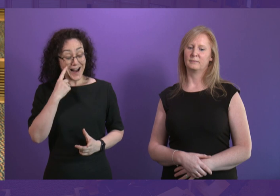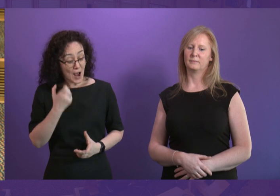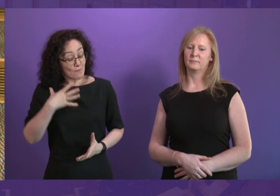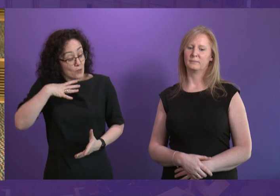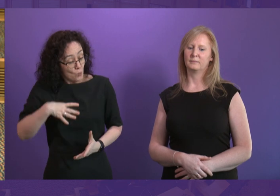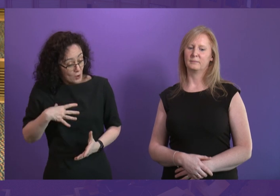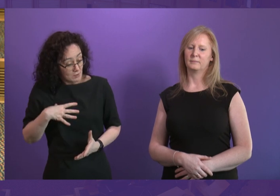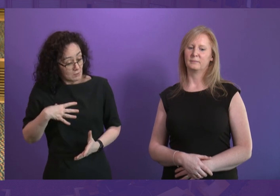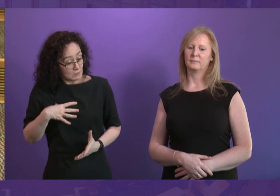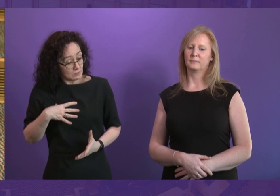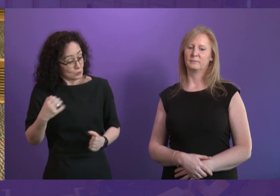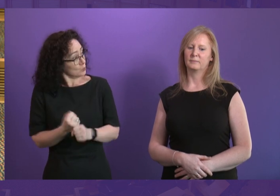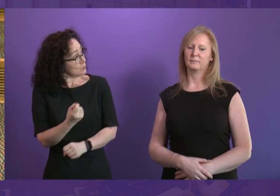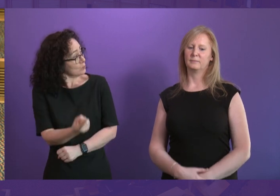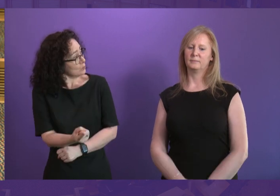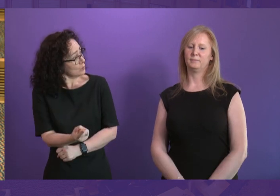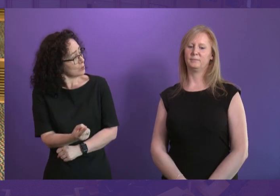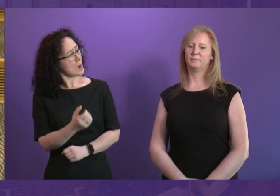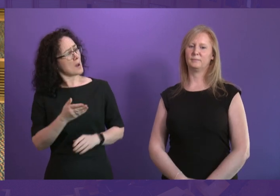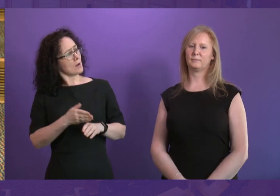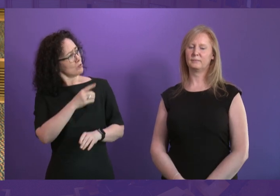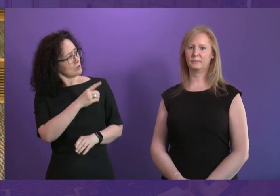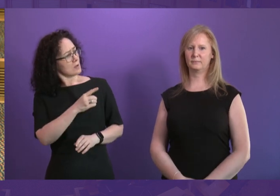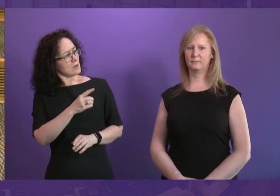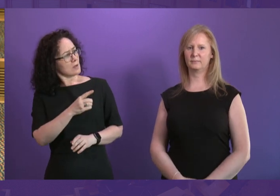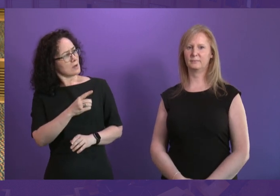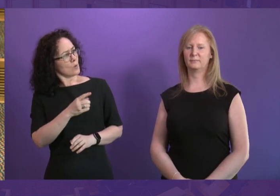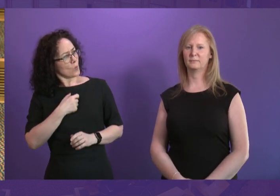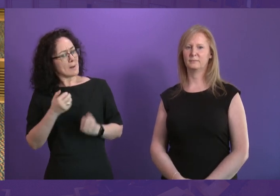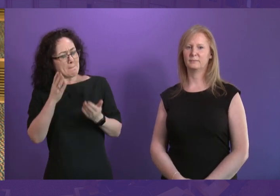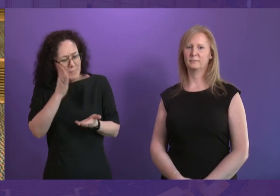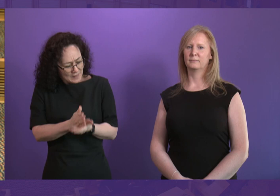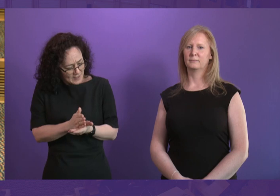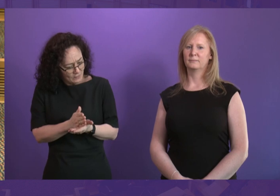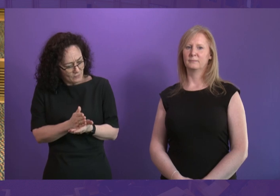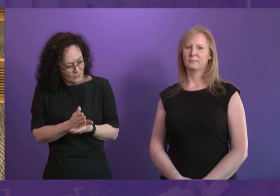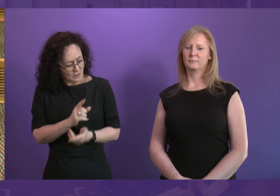is what the Tories used to believe: “We believe that decisions should be taken as locally as possible and that powers should